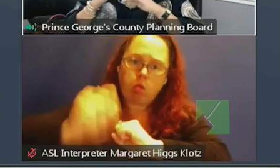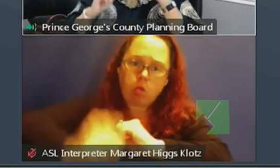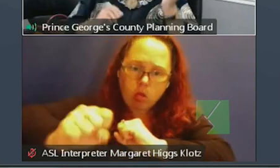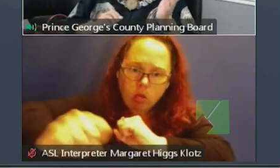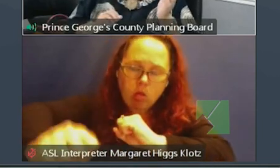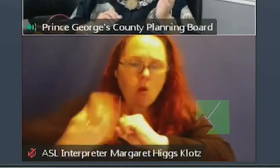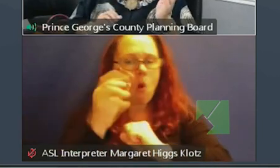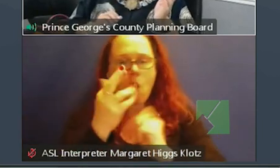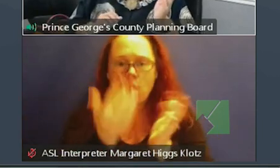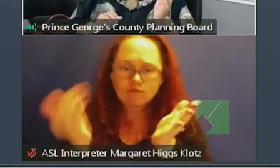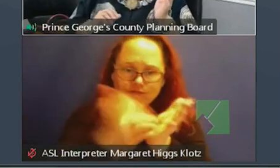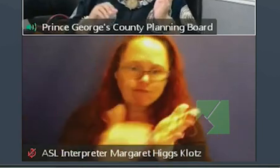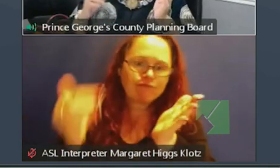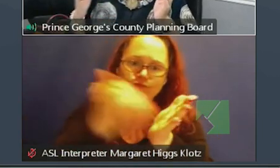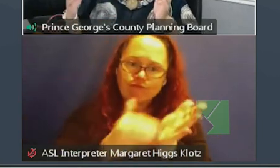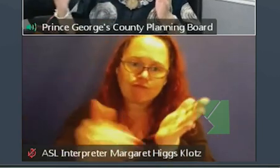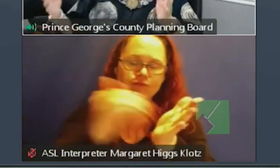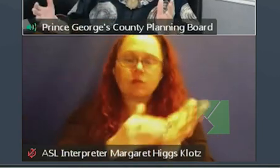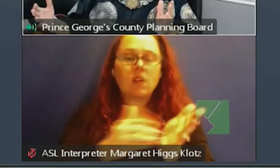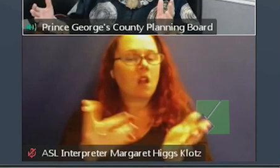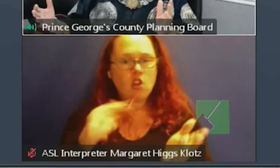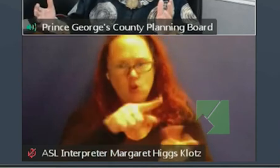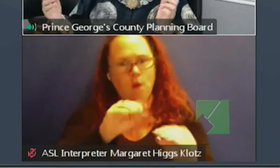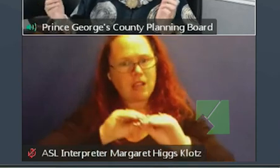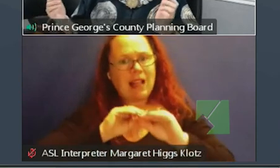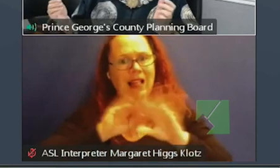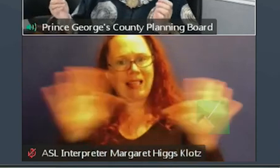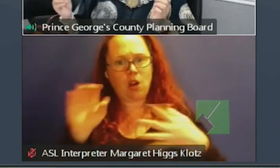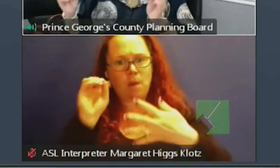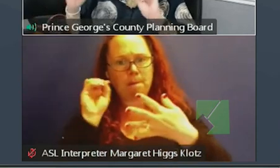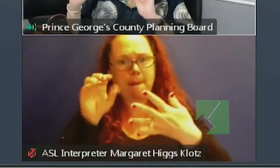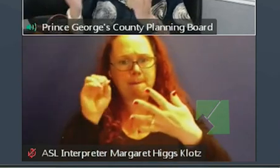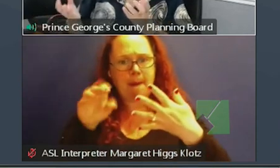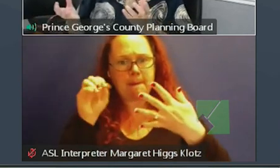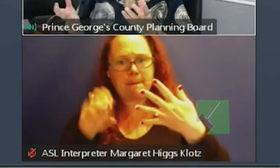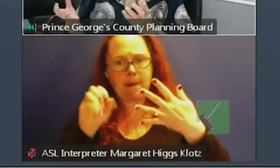echoing the concerns of other speakers, but providing your own twist,